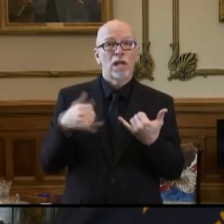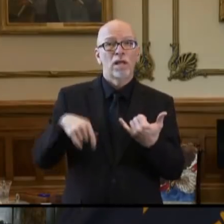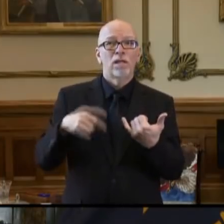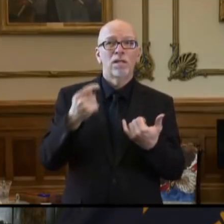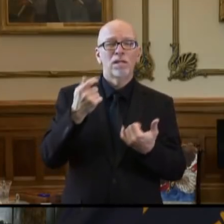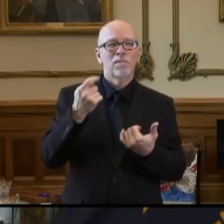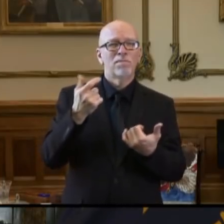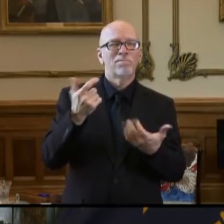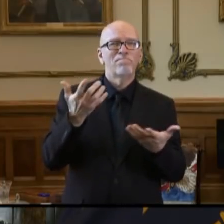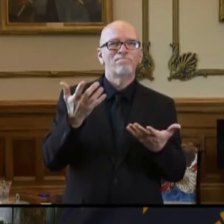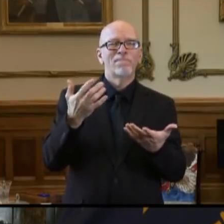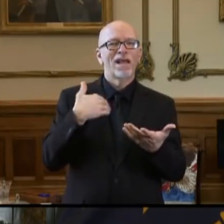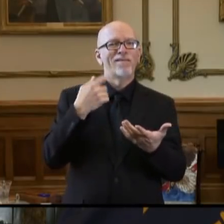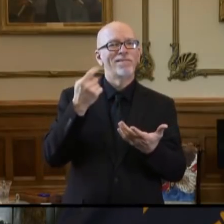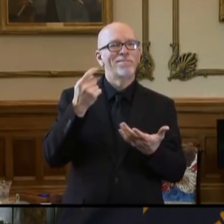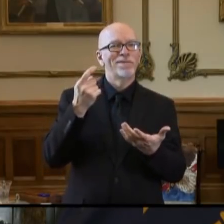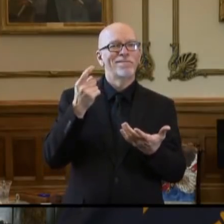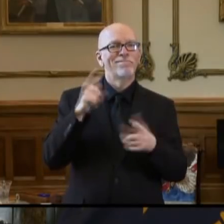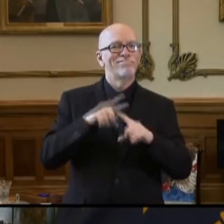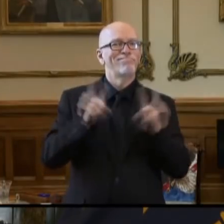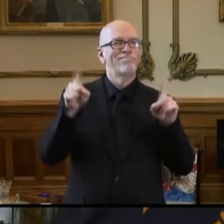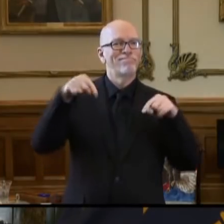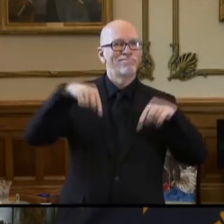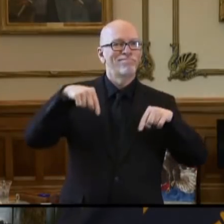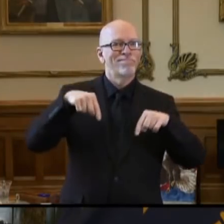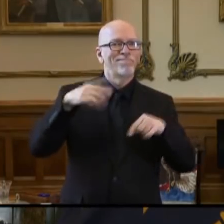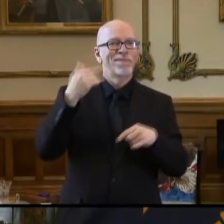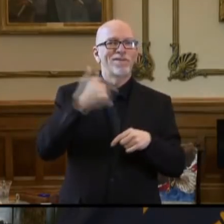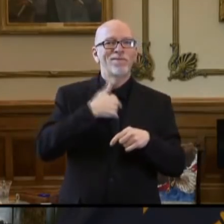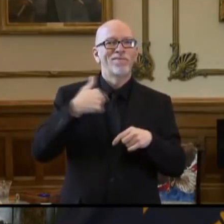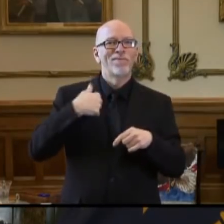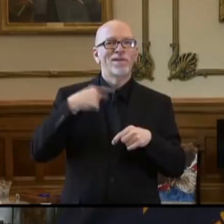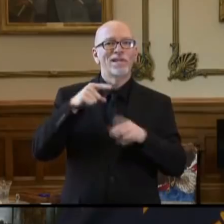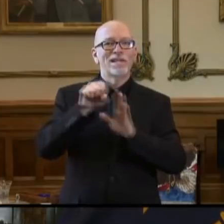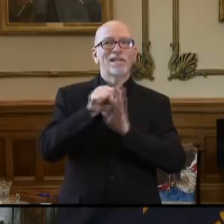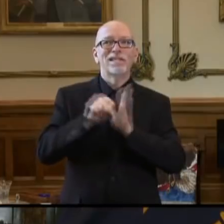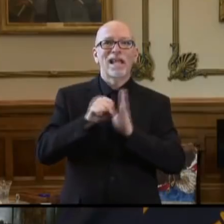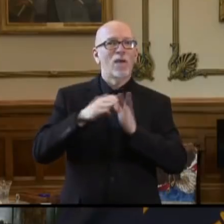HERE TO ANSWER ANY QUESTION THAT YOU MIGHT HAVE AROUND THE STATE TODAY AS IS A LITTLE